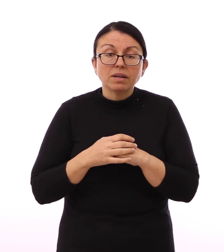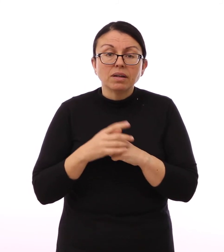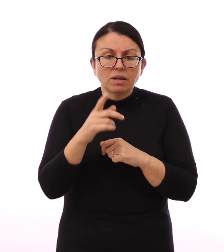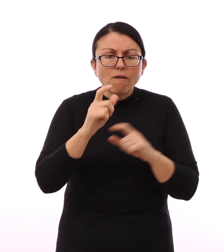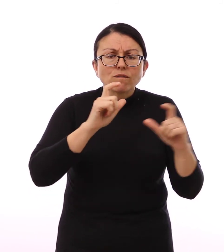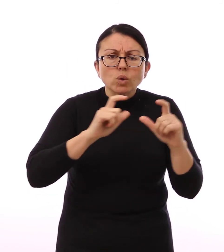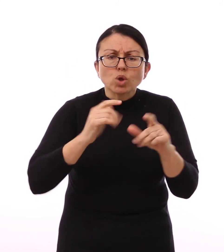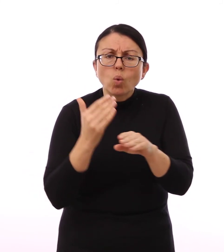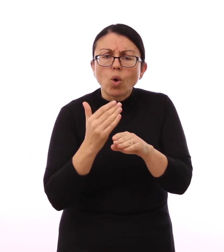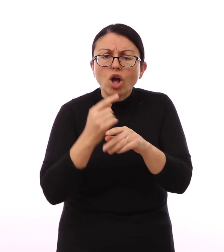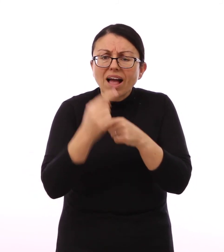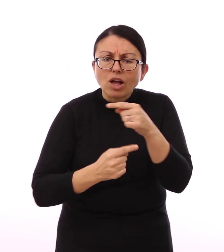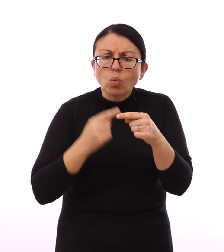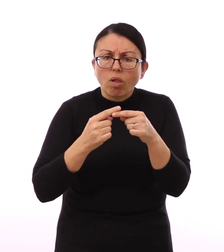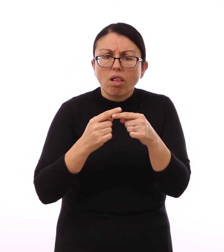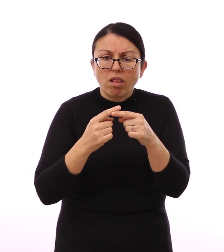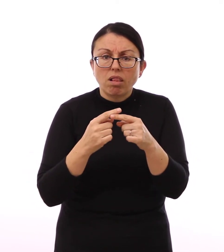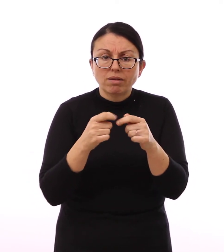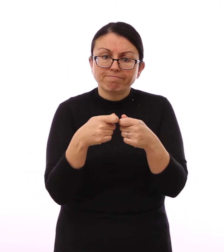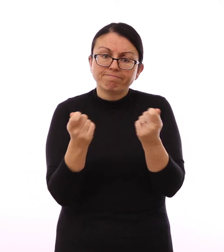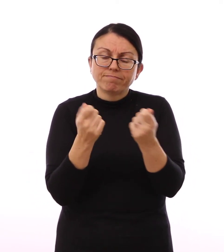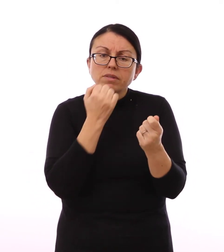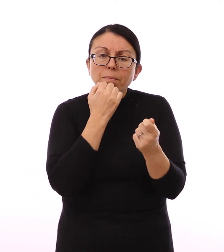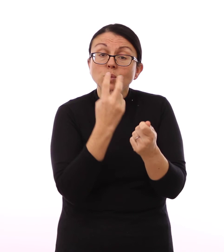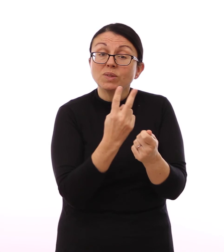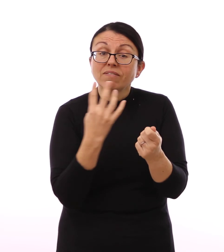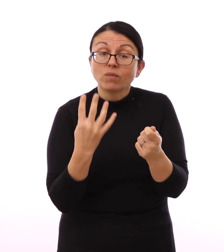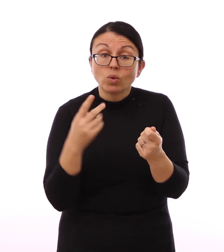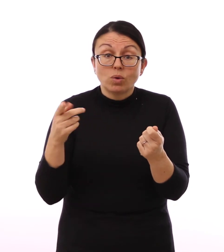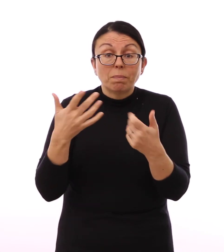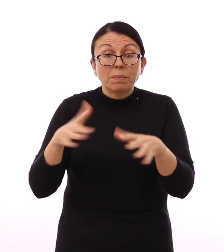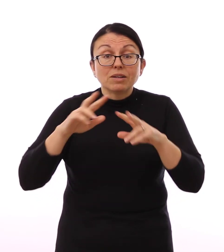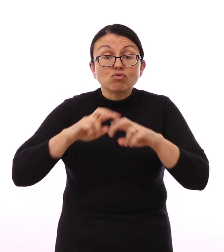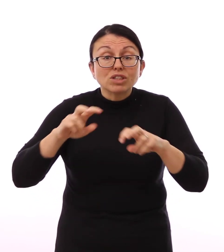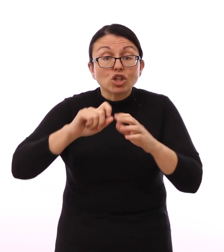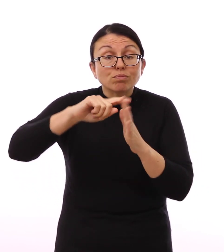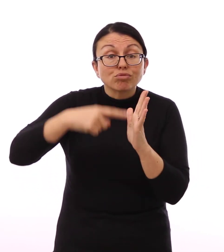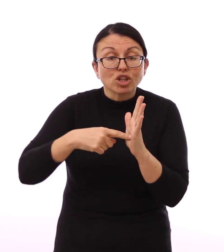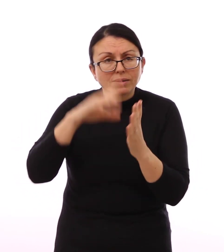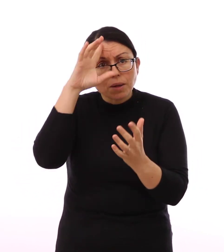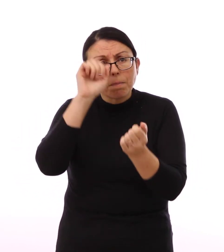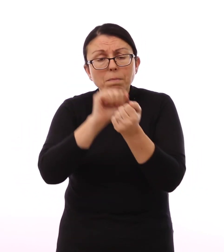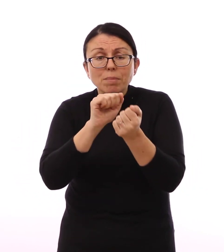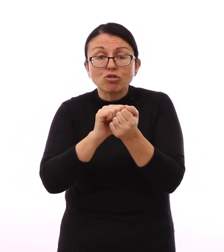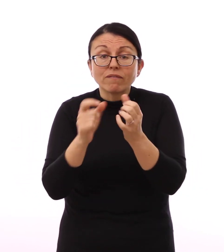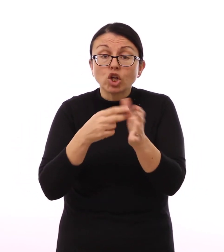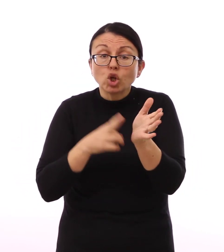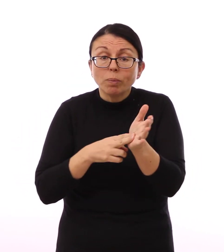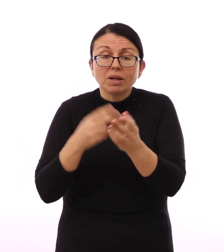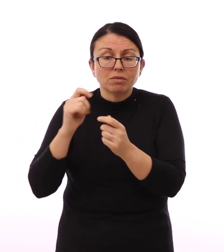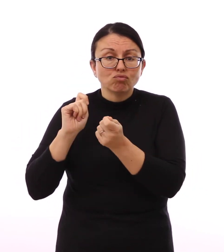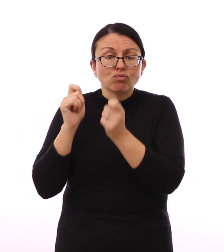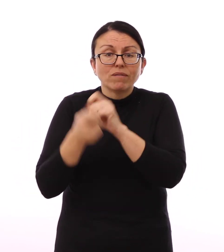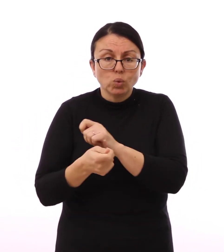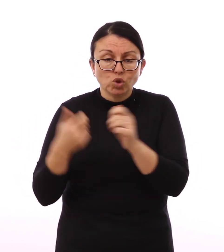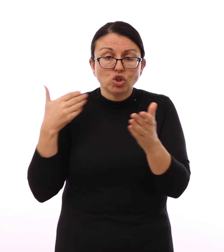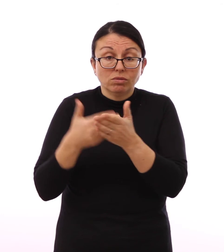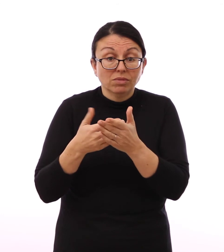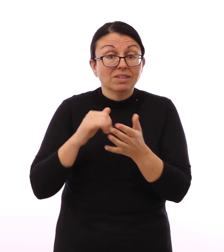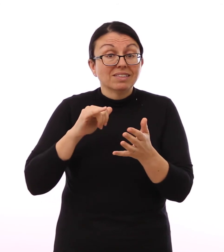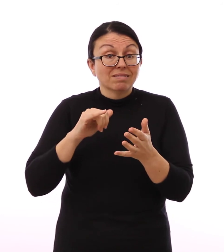the Photoworks Annual Issue 24, and the research project ‘Memories of the Cuban Revolution’